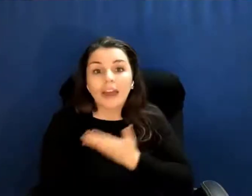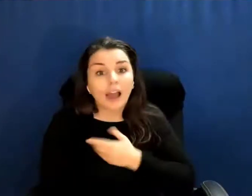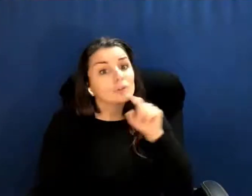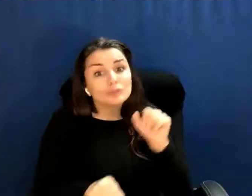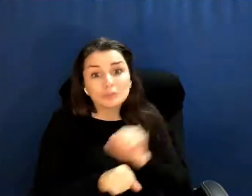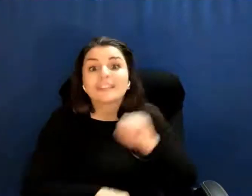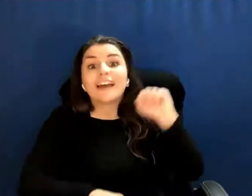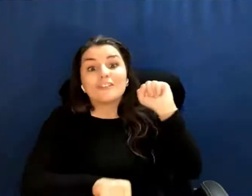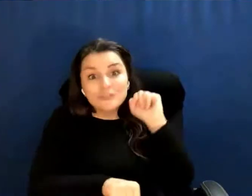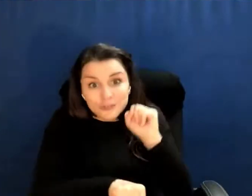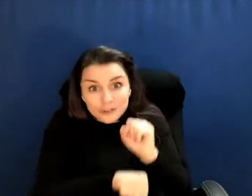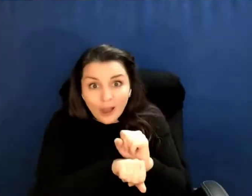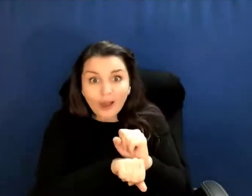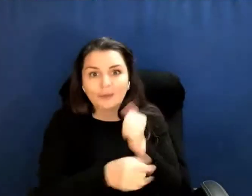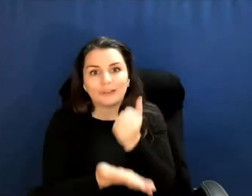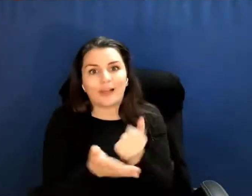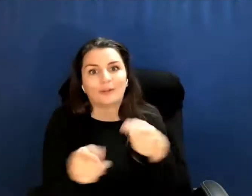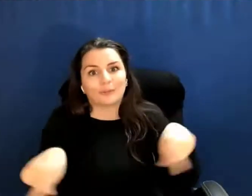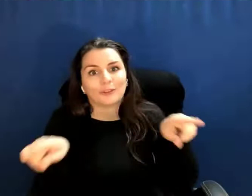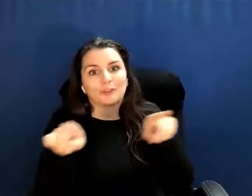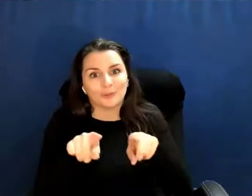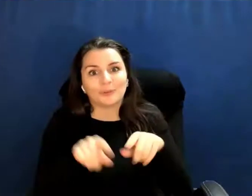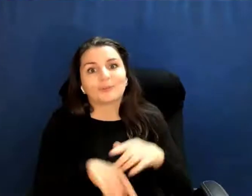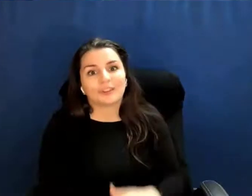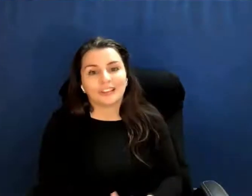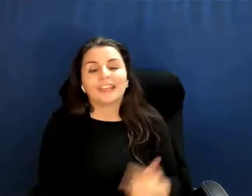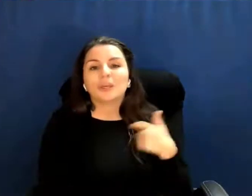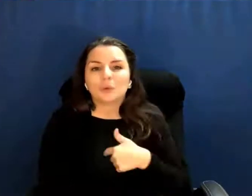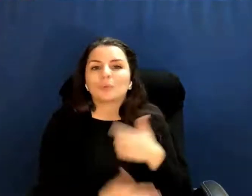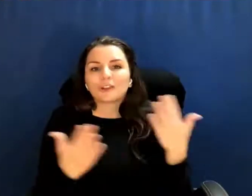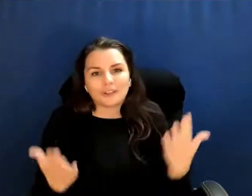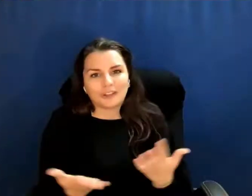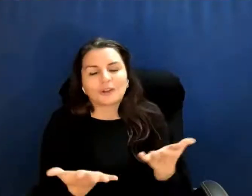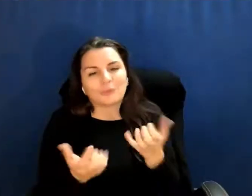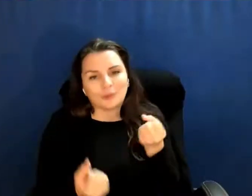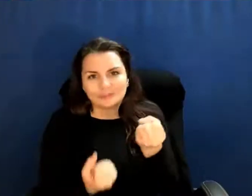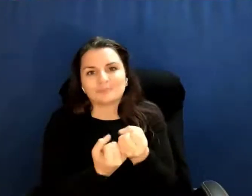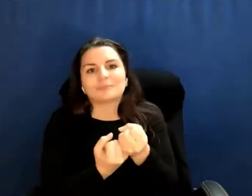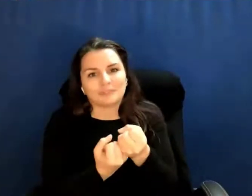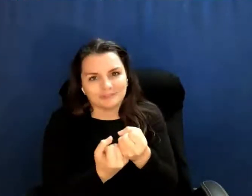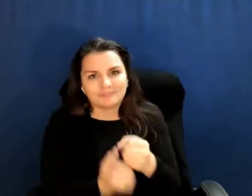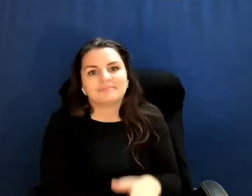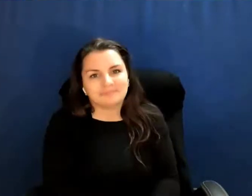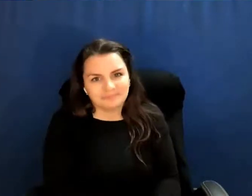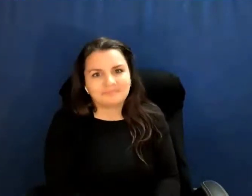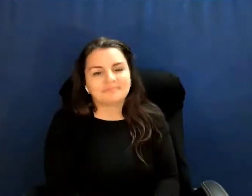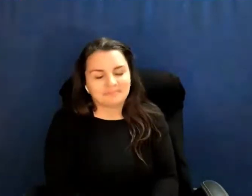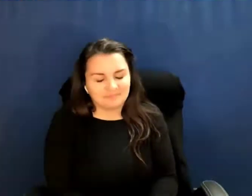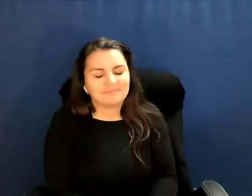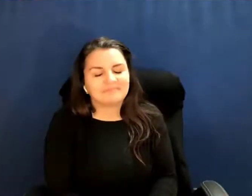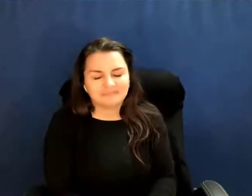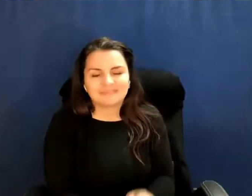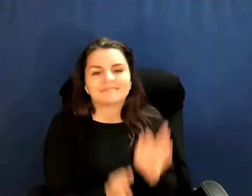to help you with these things. We are definitely want to do that, so. Sheri Cummins: Absolutely. Absolutely. Let's see.